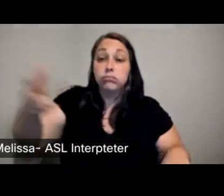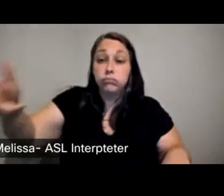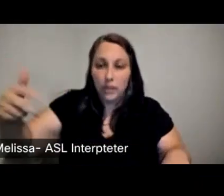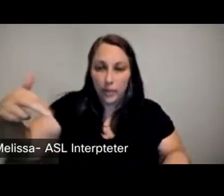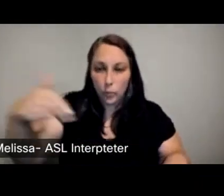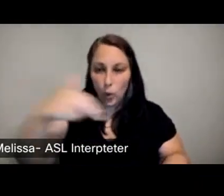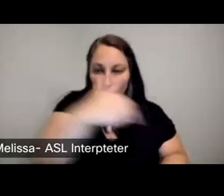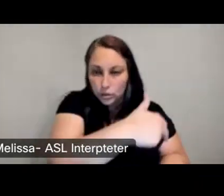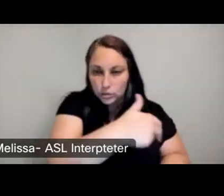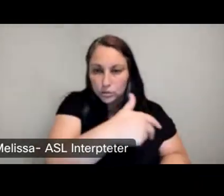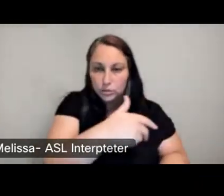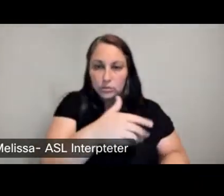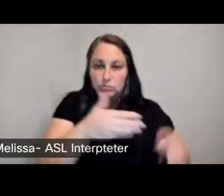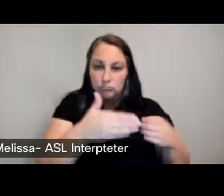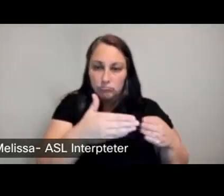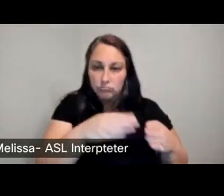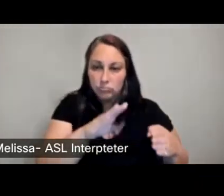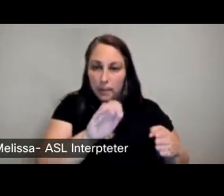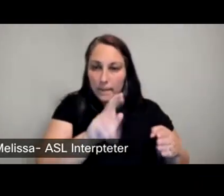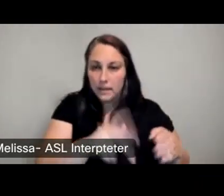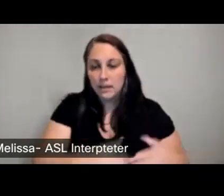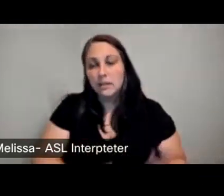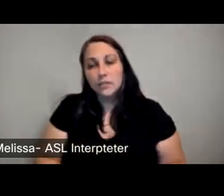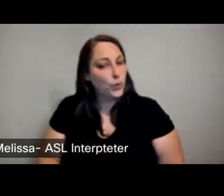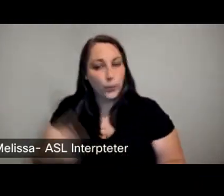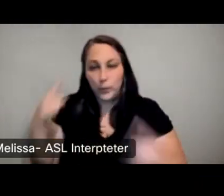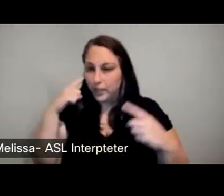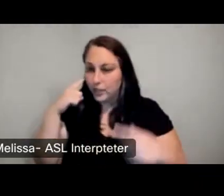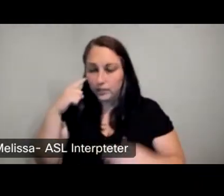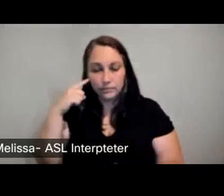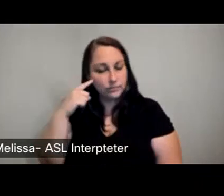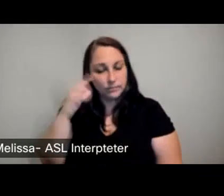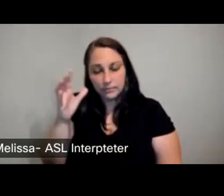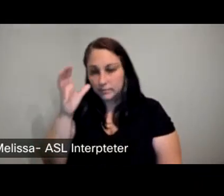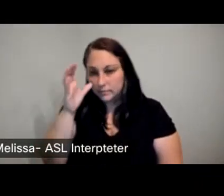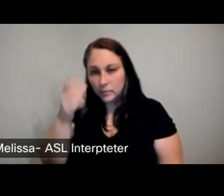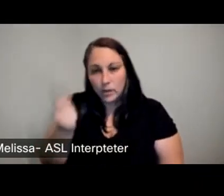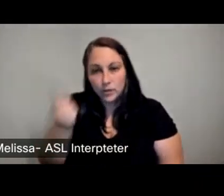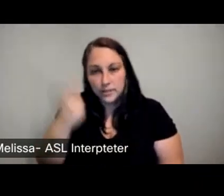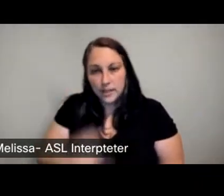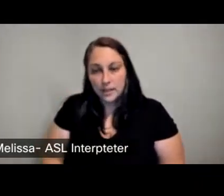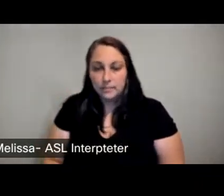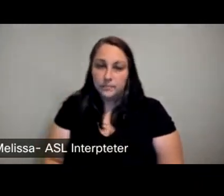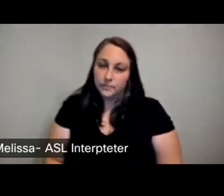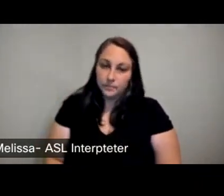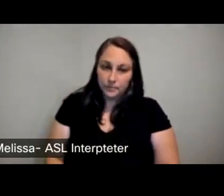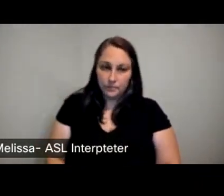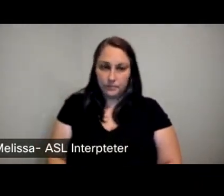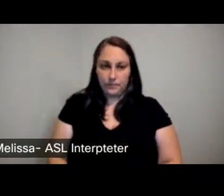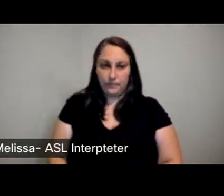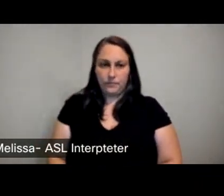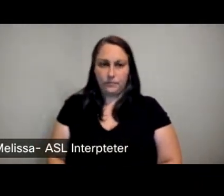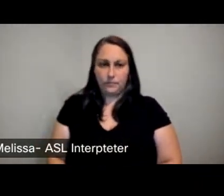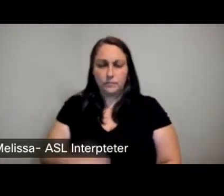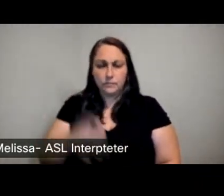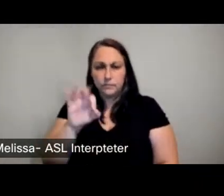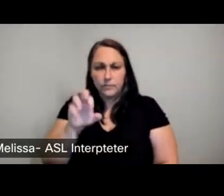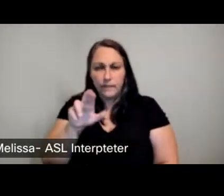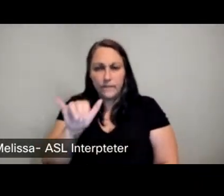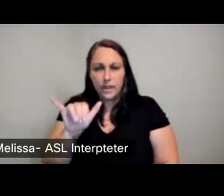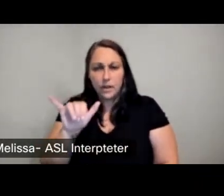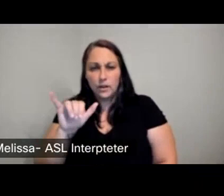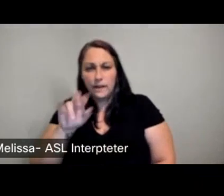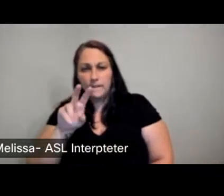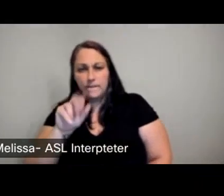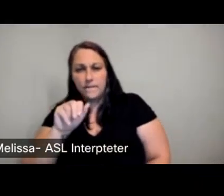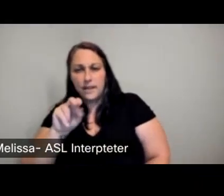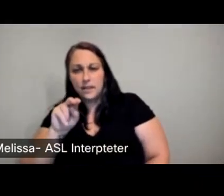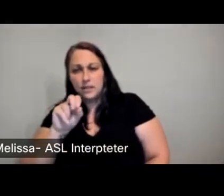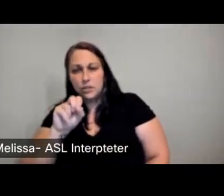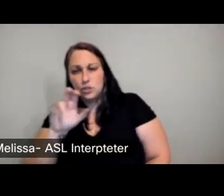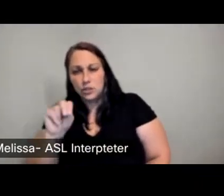um so yeah we hear you okay so this Fair evasion um is fair evasion a high priority on you guys uh